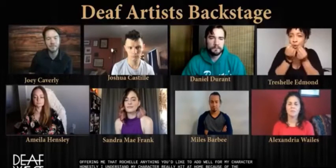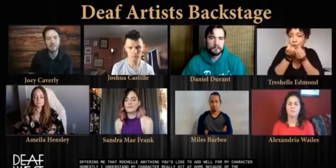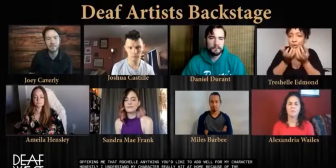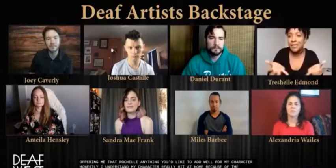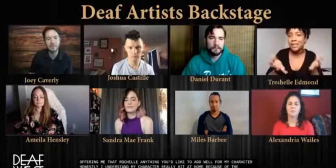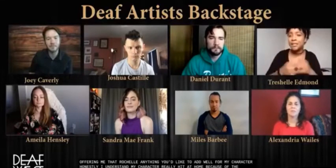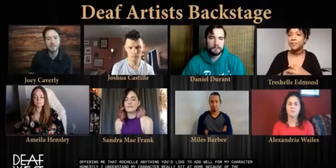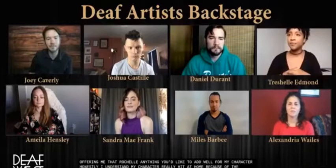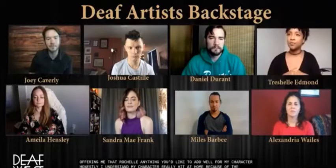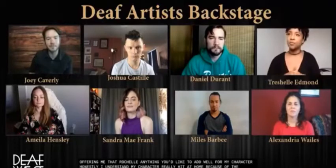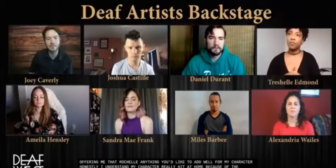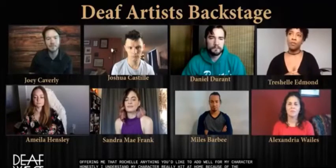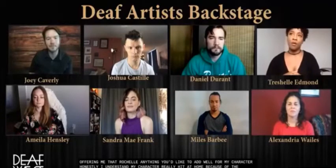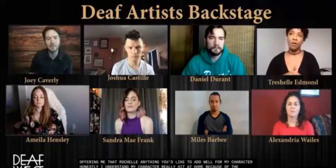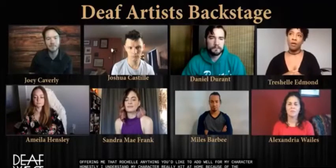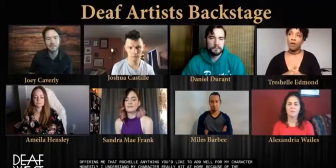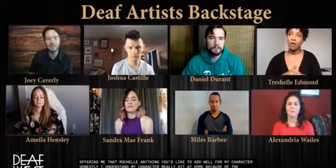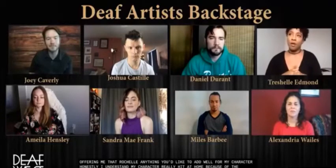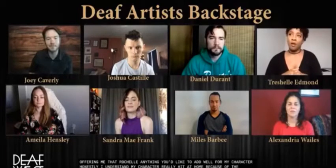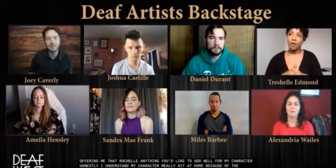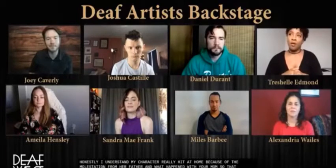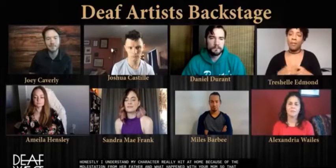I think that character just has a lot of beauty.